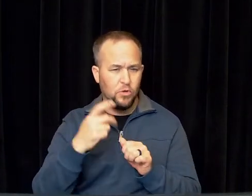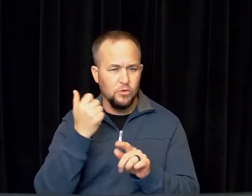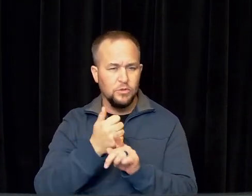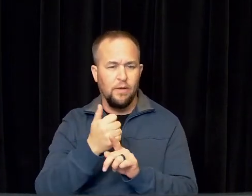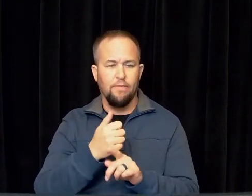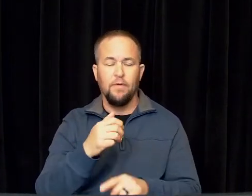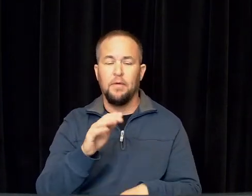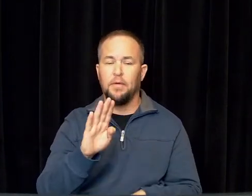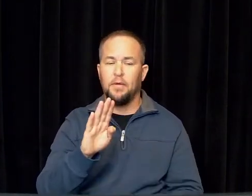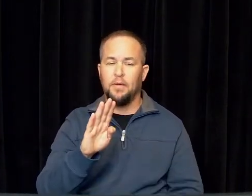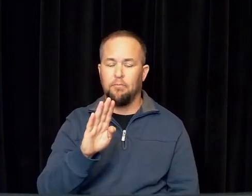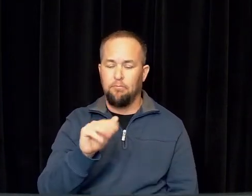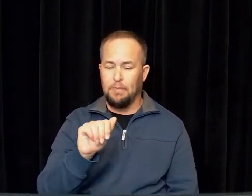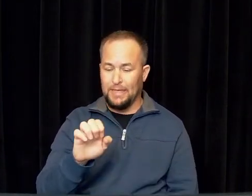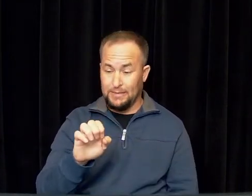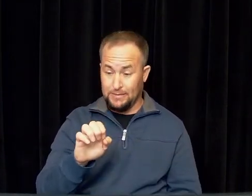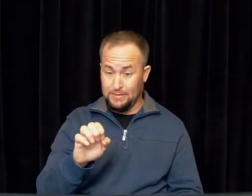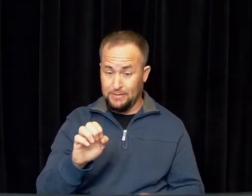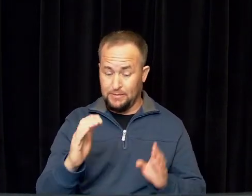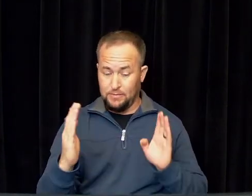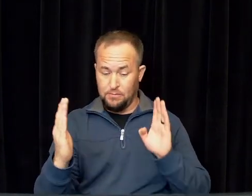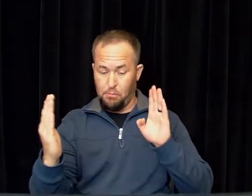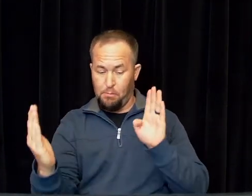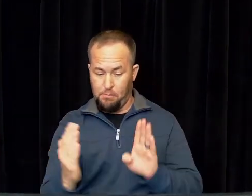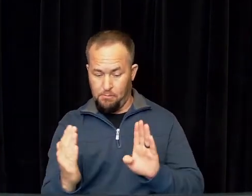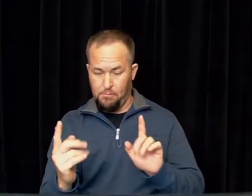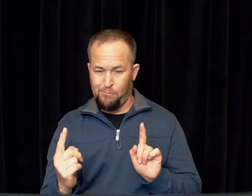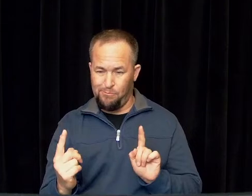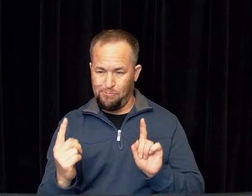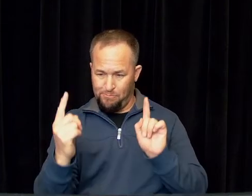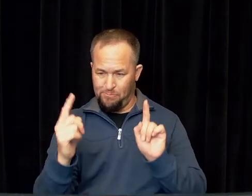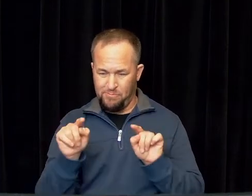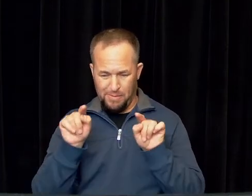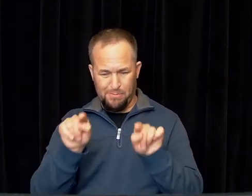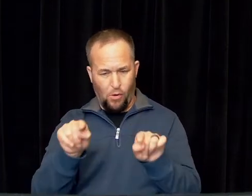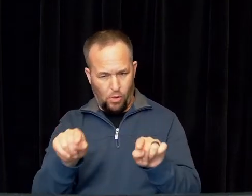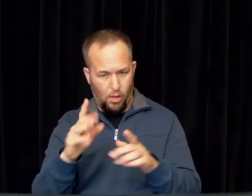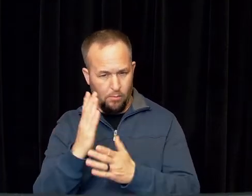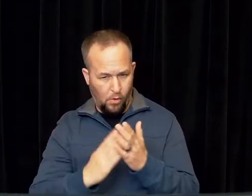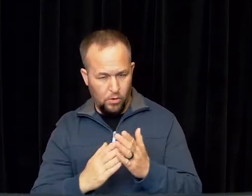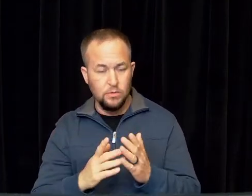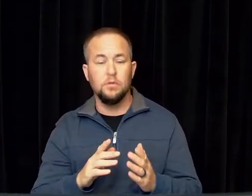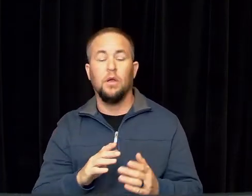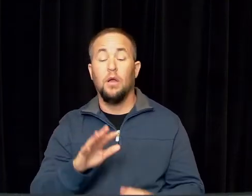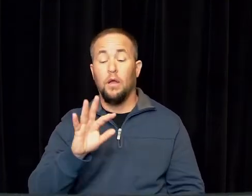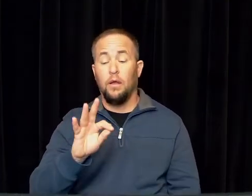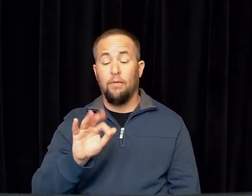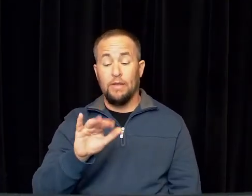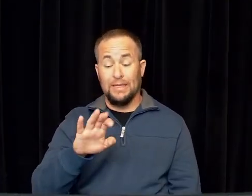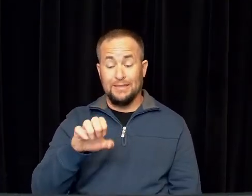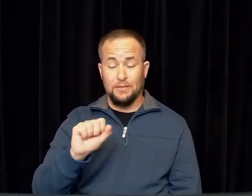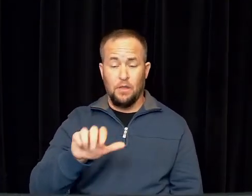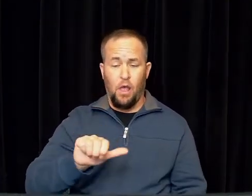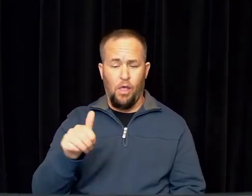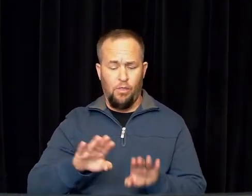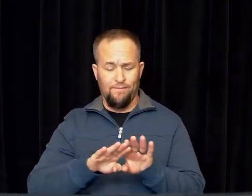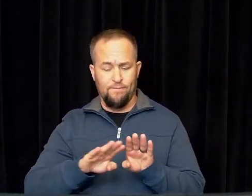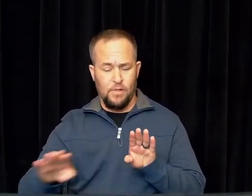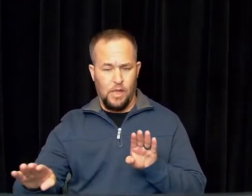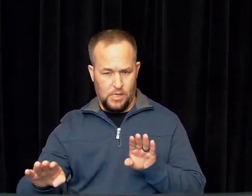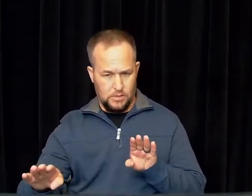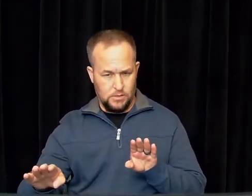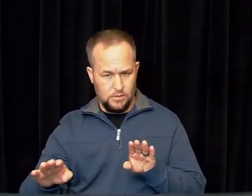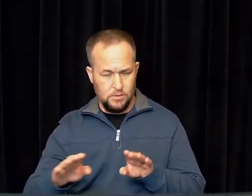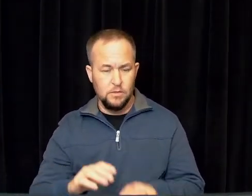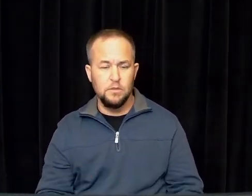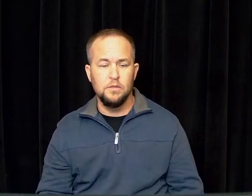you're looking for the parallel parts. And the faces, you're looking for the other flat surfaces.